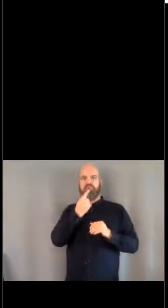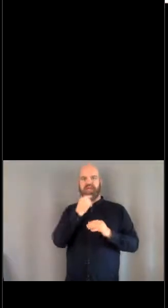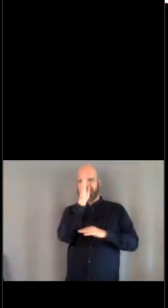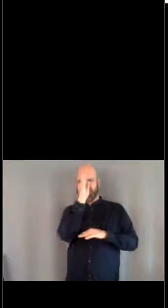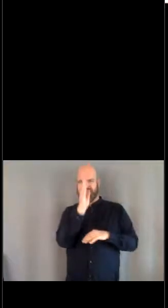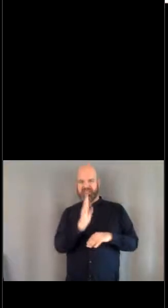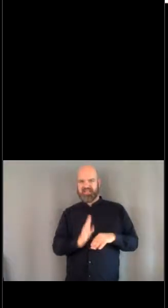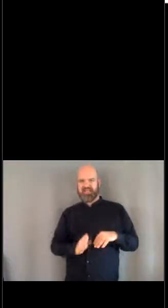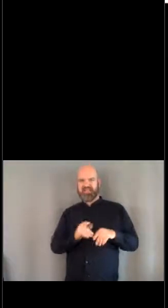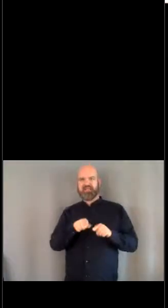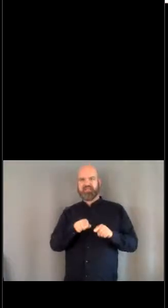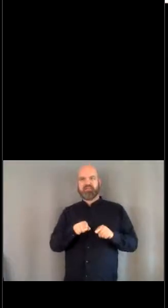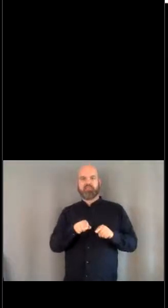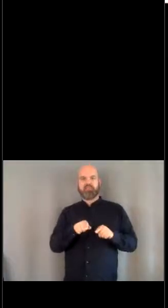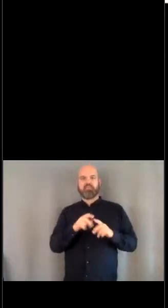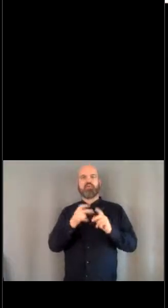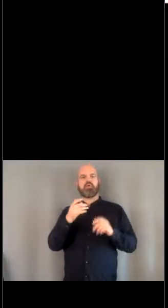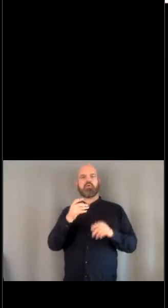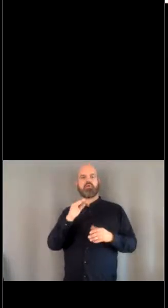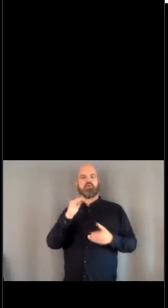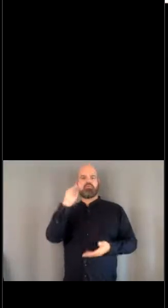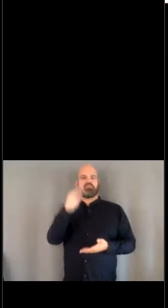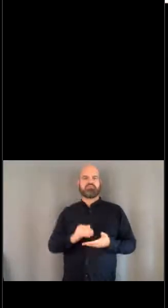This is data from New Zealand. So in New Zealand,